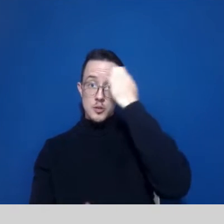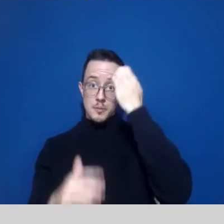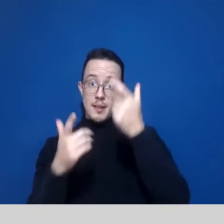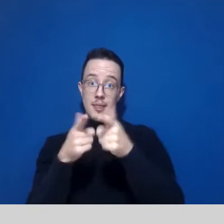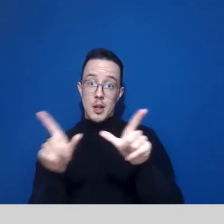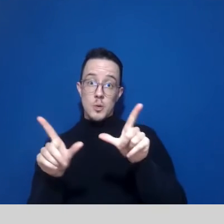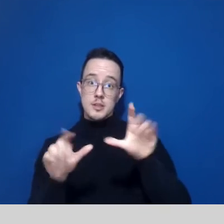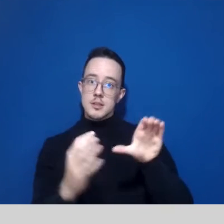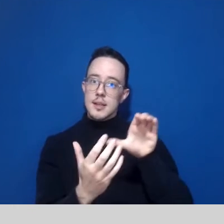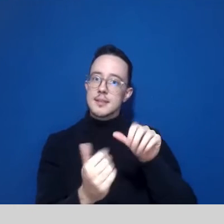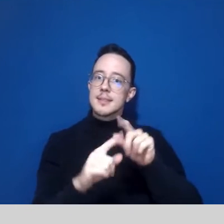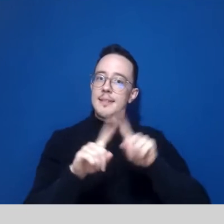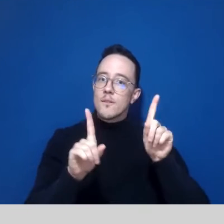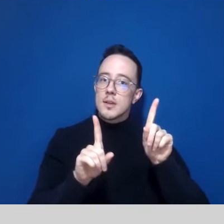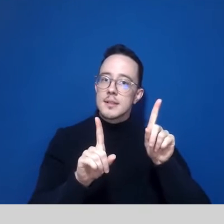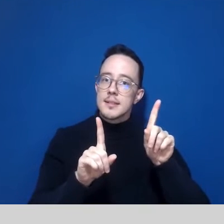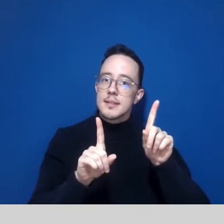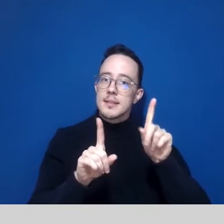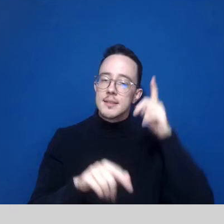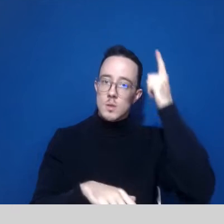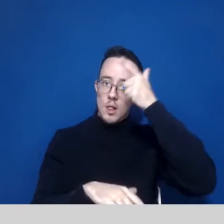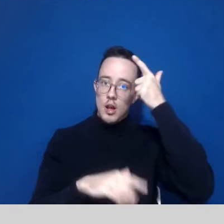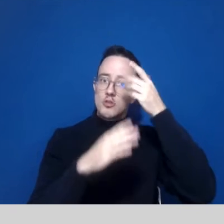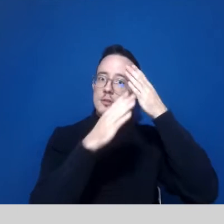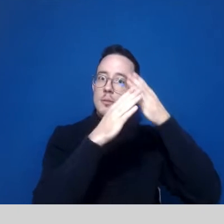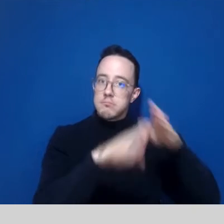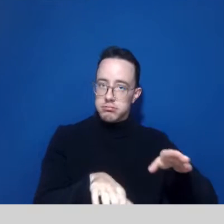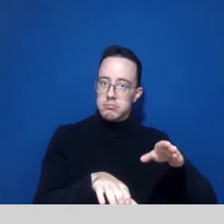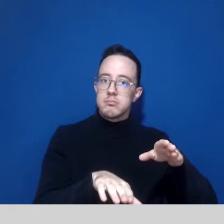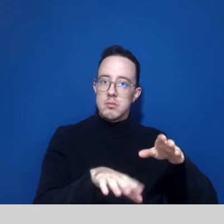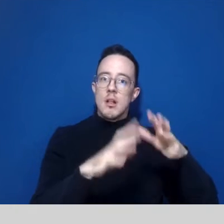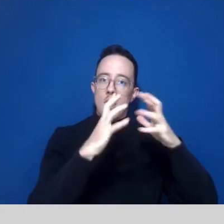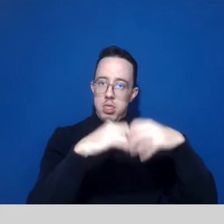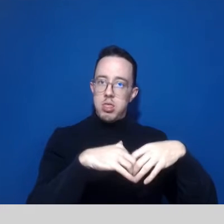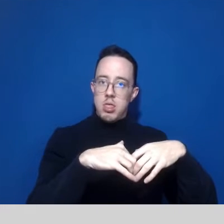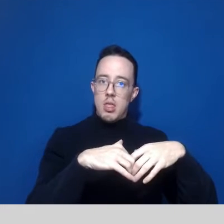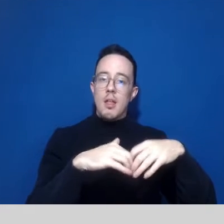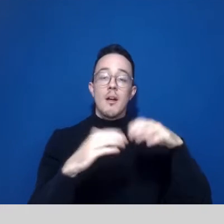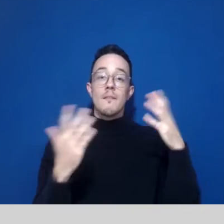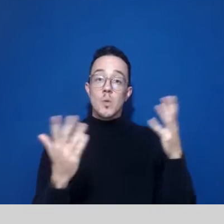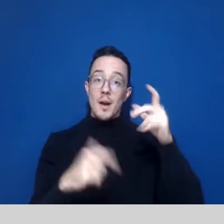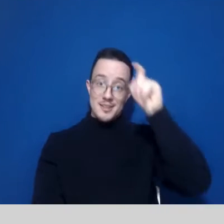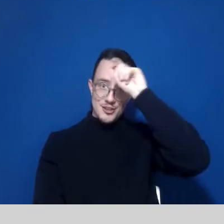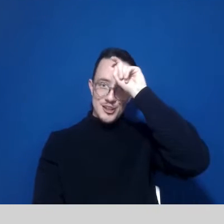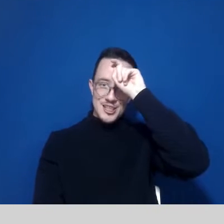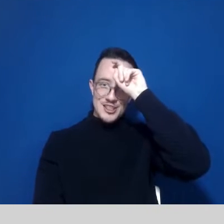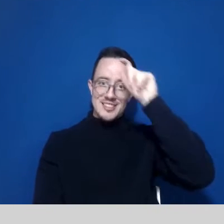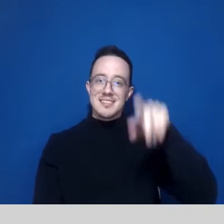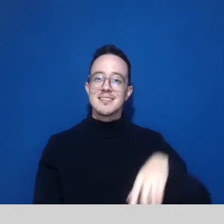But there is one European language that does it differently, and where our logic breaks it for them.